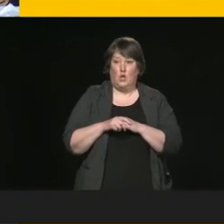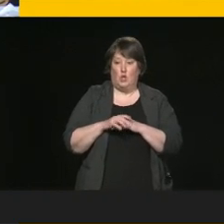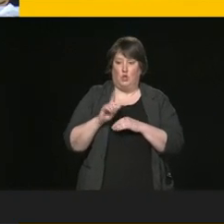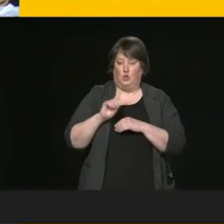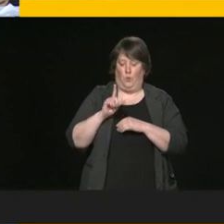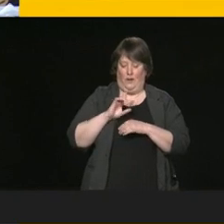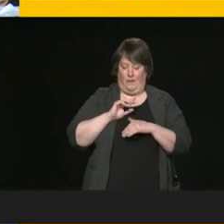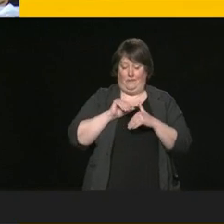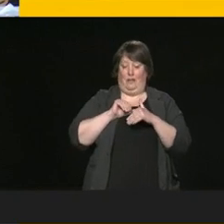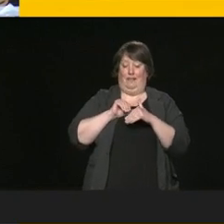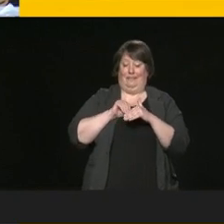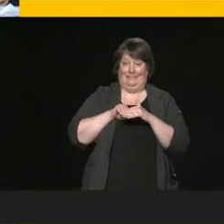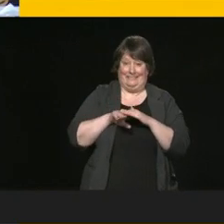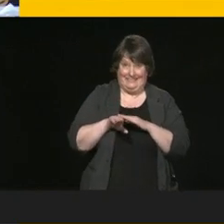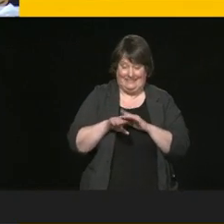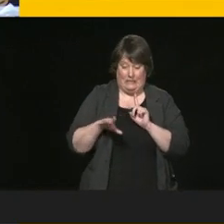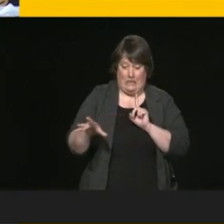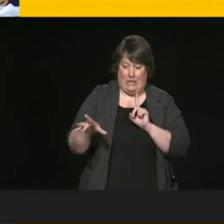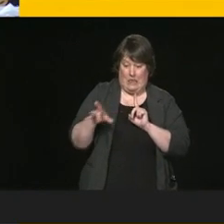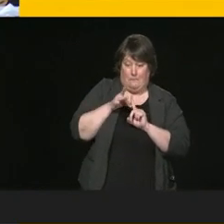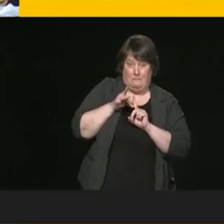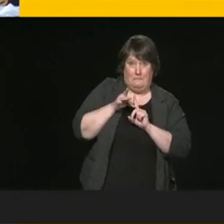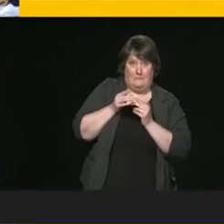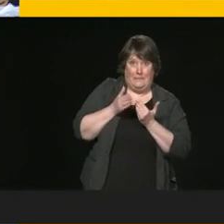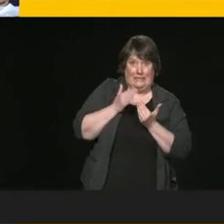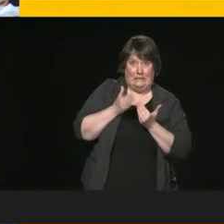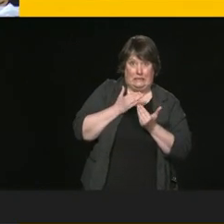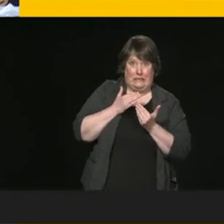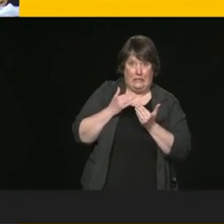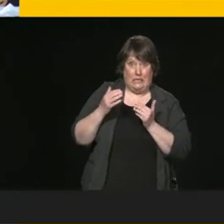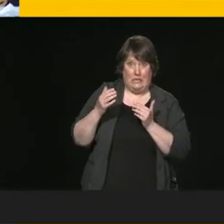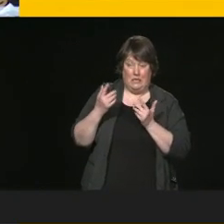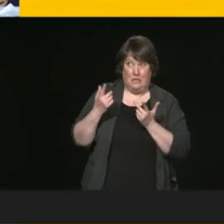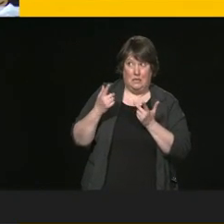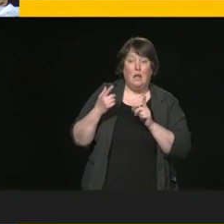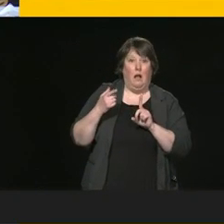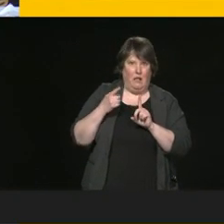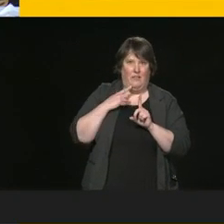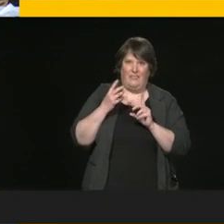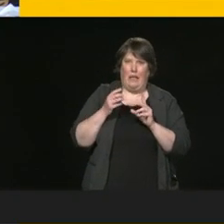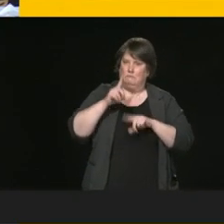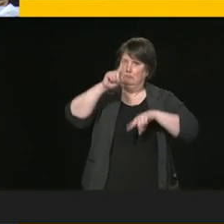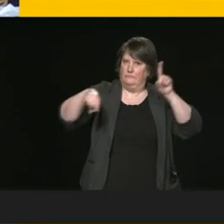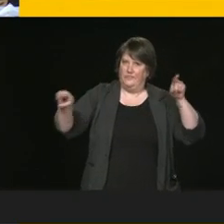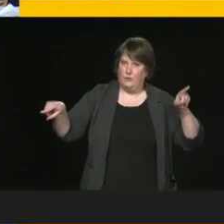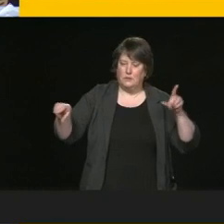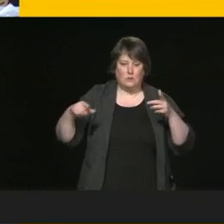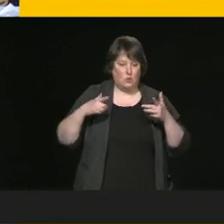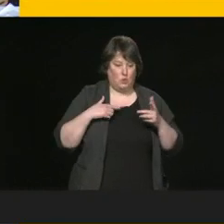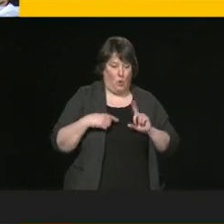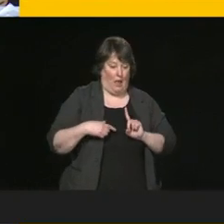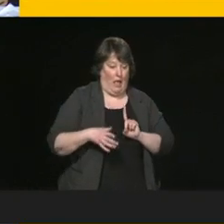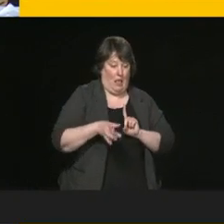SETTING, IF YOU LIKE, IS ACTUALLY QUITE VARIED.